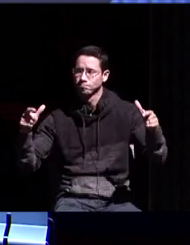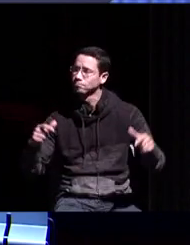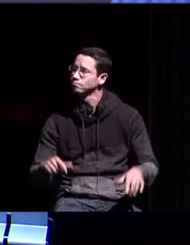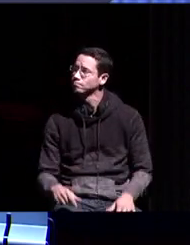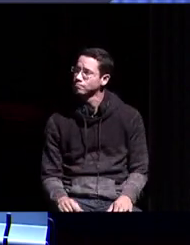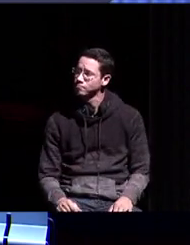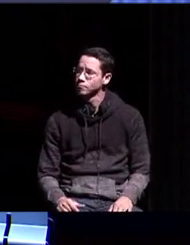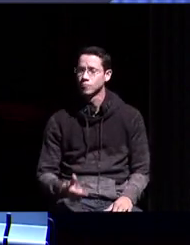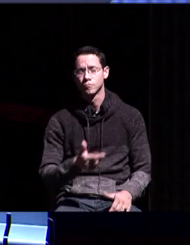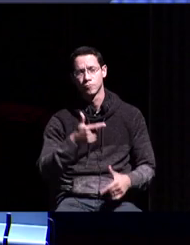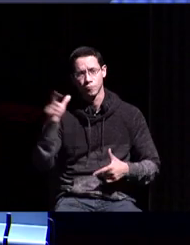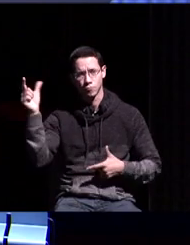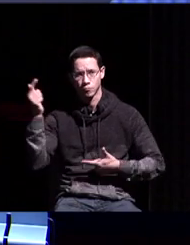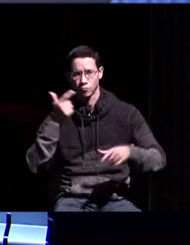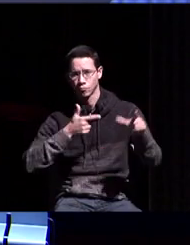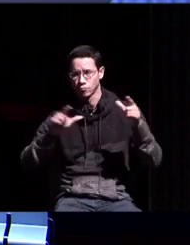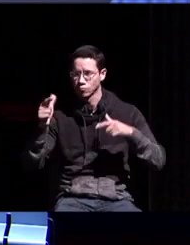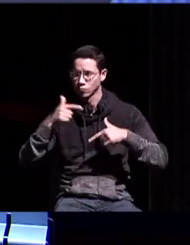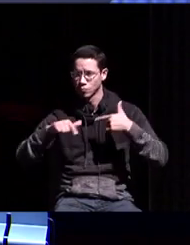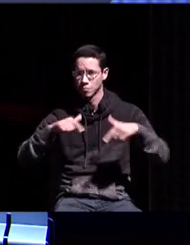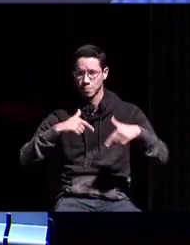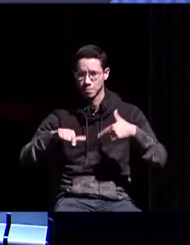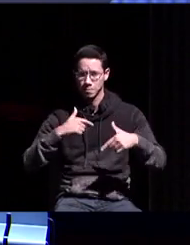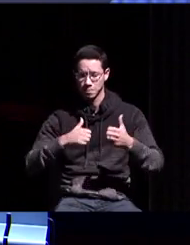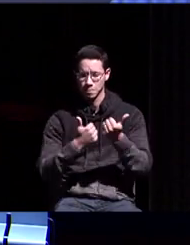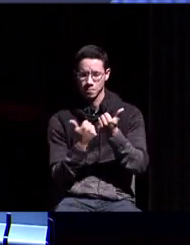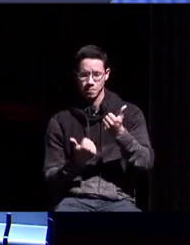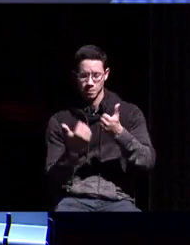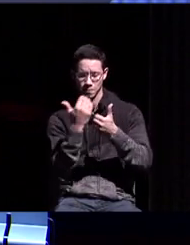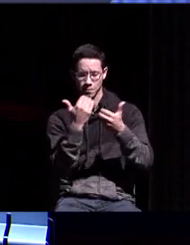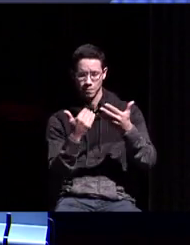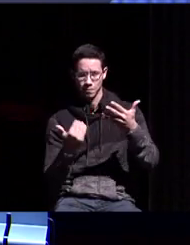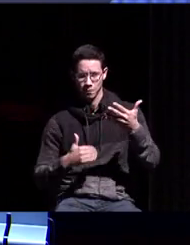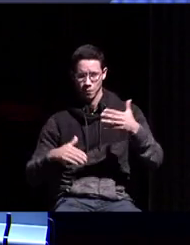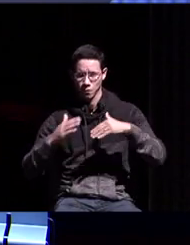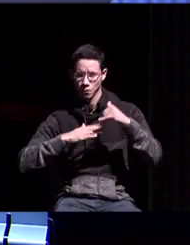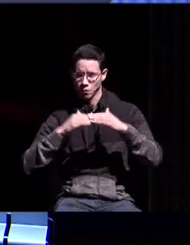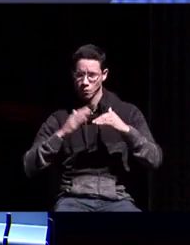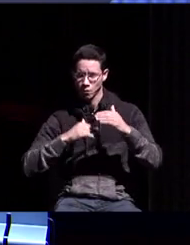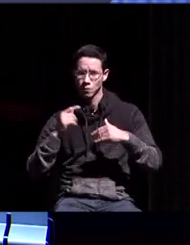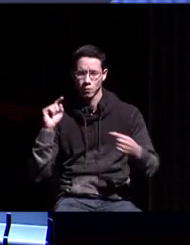of workers in other categories of activities related to tourism.